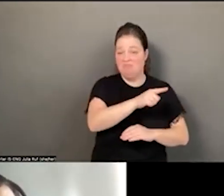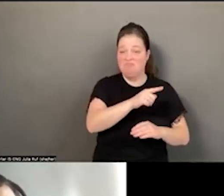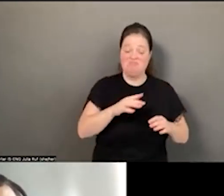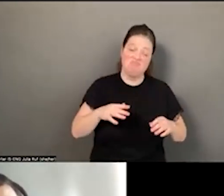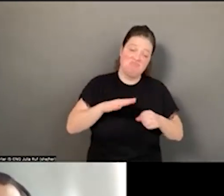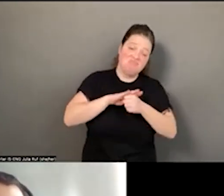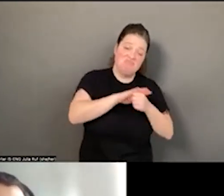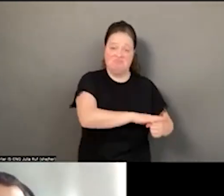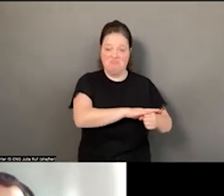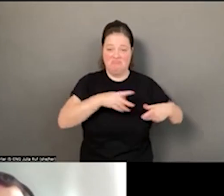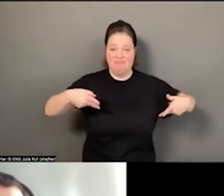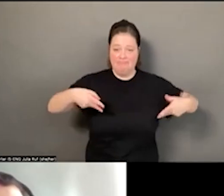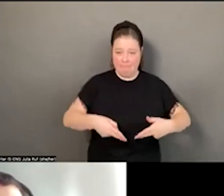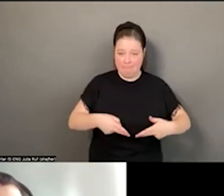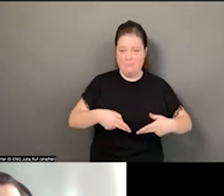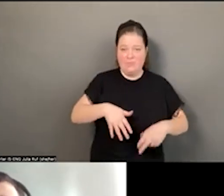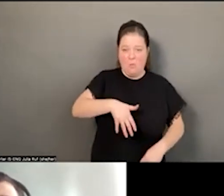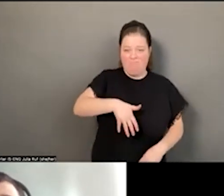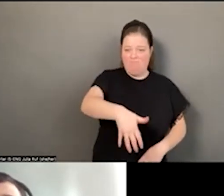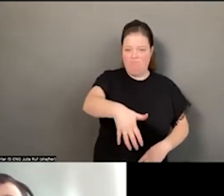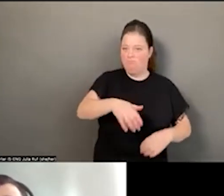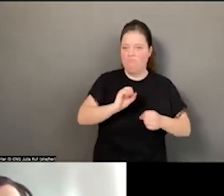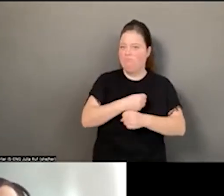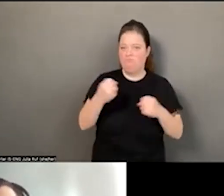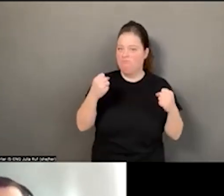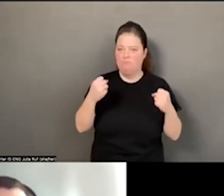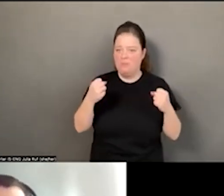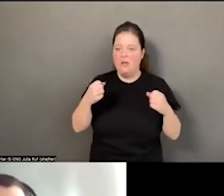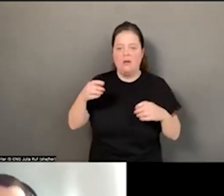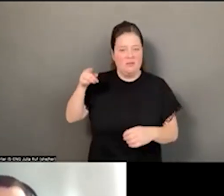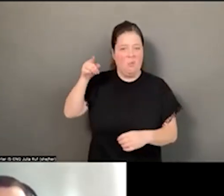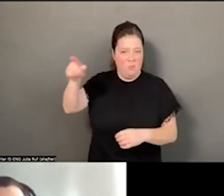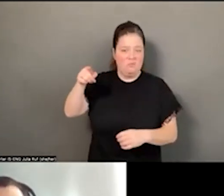Another one that we will be working at is a directive on equality bodies to ensure